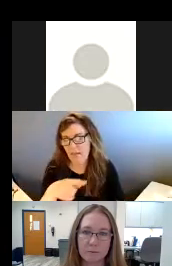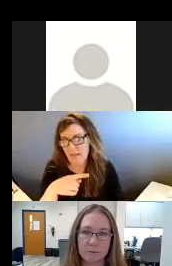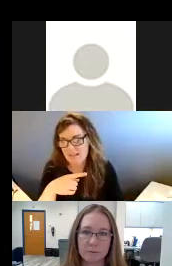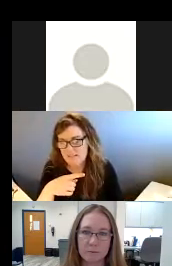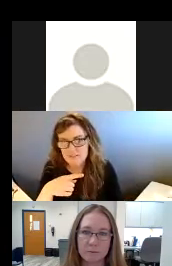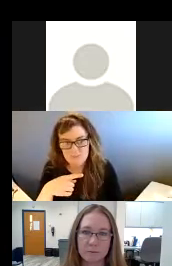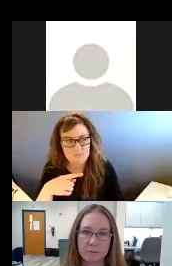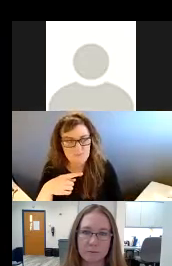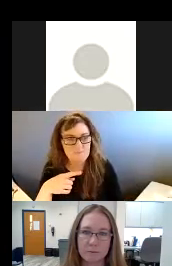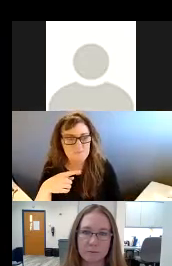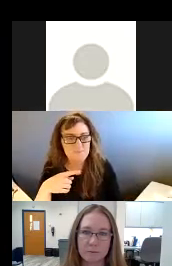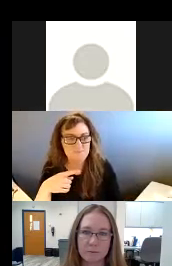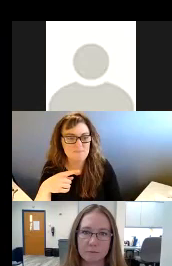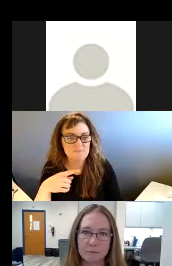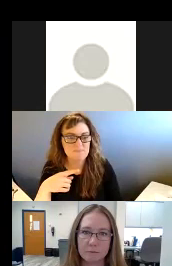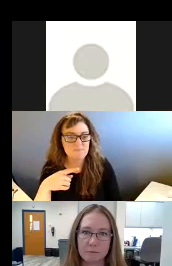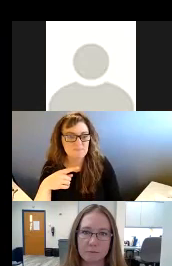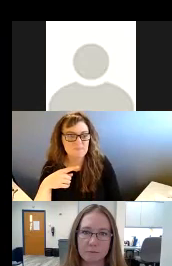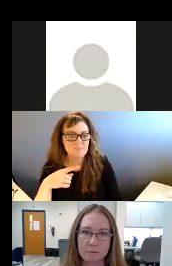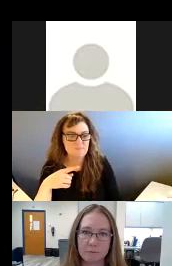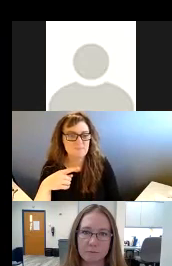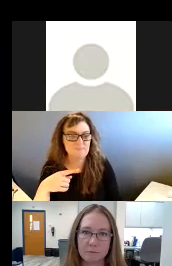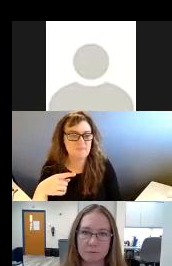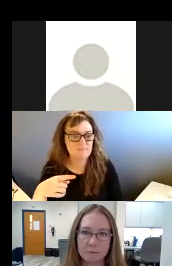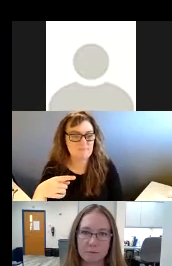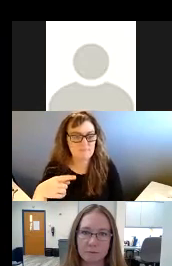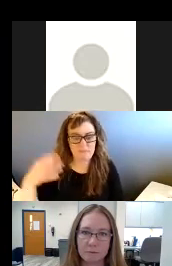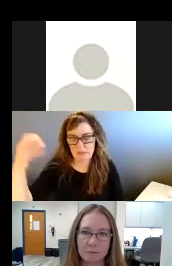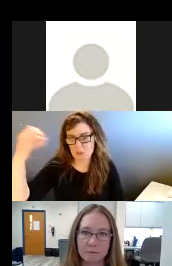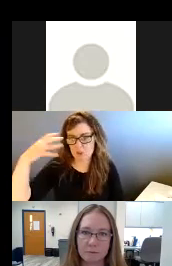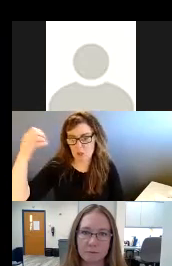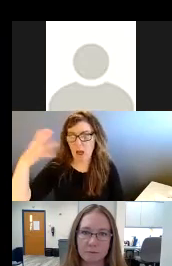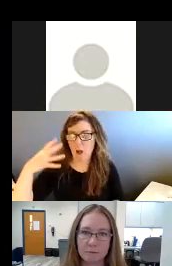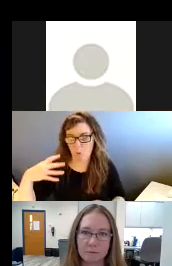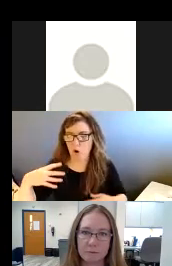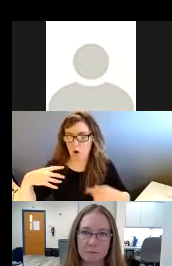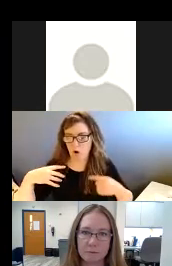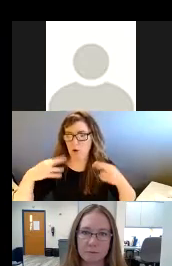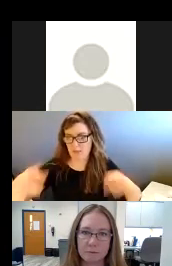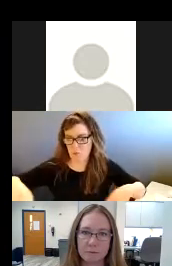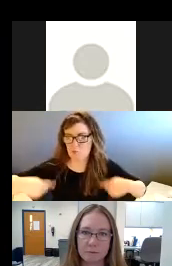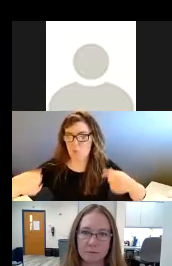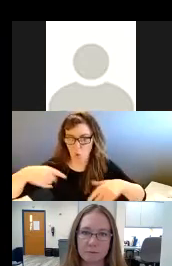SHOWER IS THE FIRST THING THEY CONSIDERED WITH MAKING BIG MODIFICATIONS TO THE HOME.